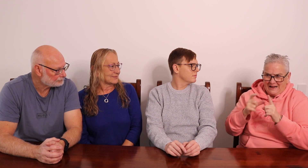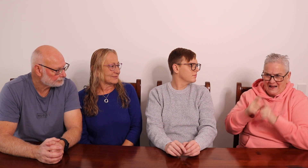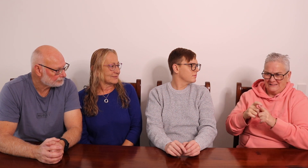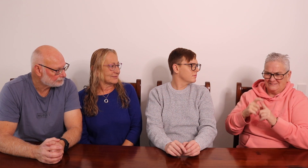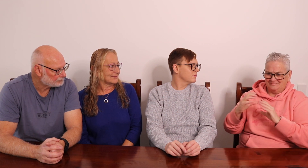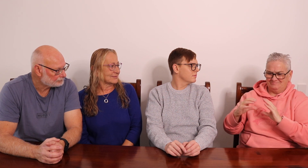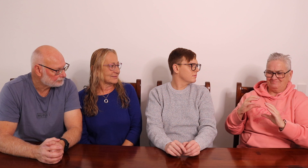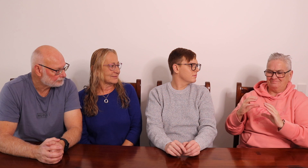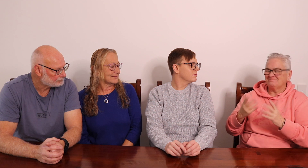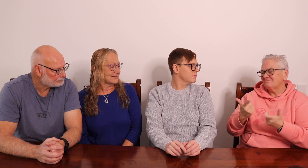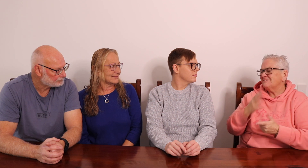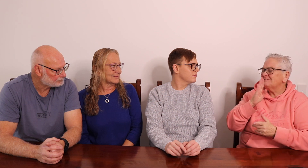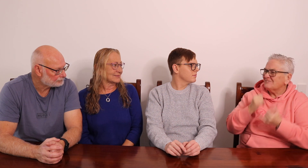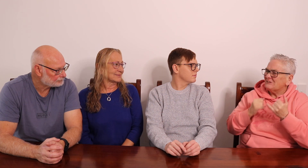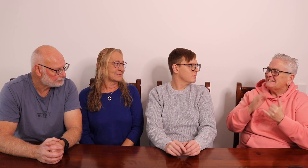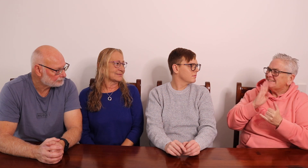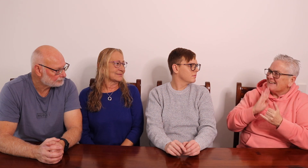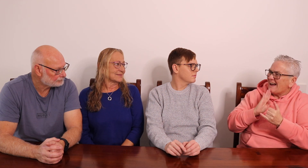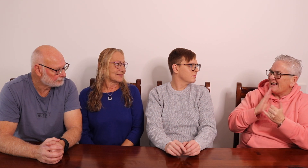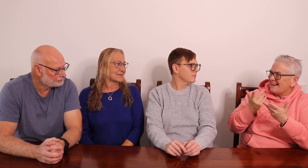it's hard, very sad.